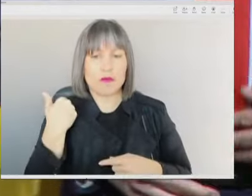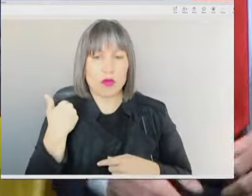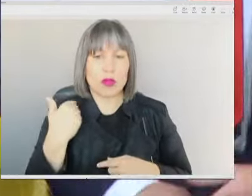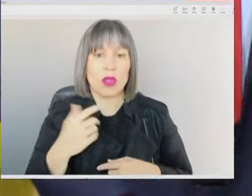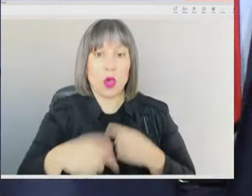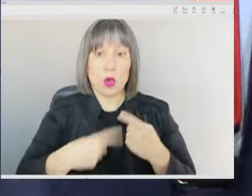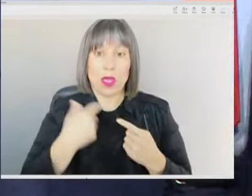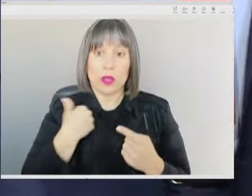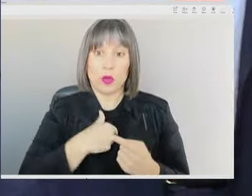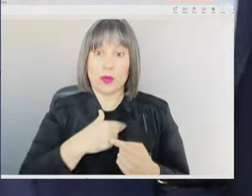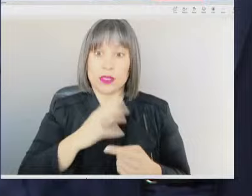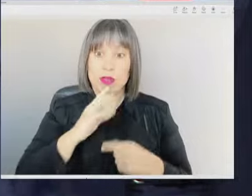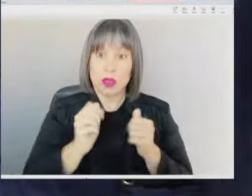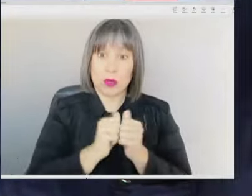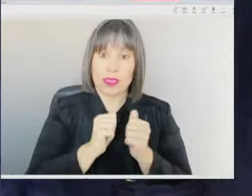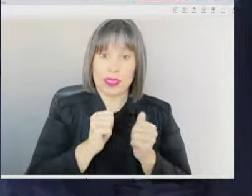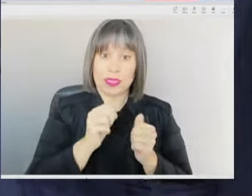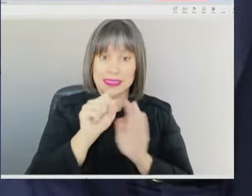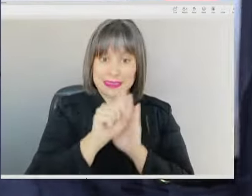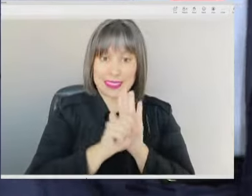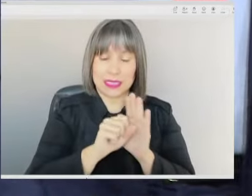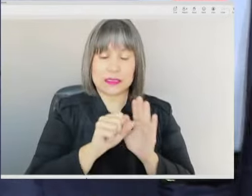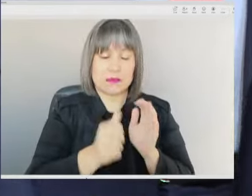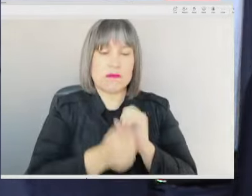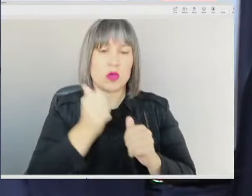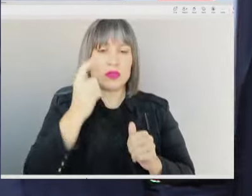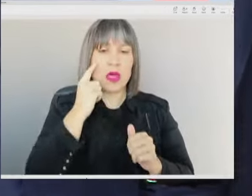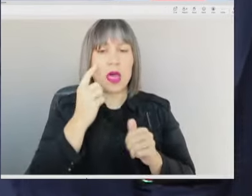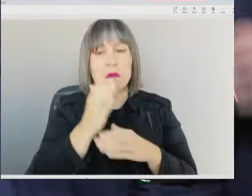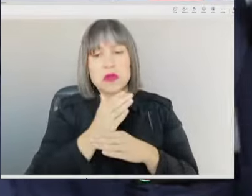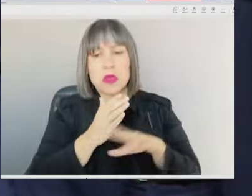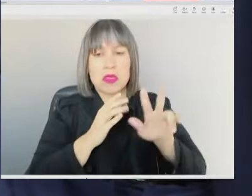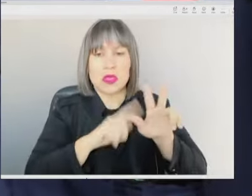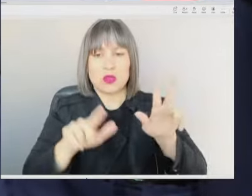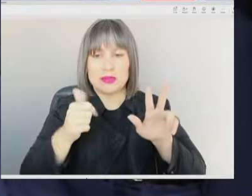the majority of them thought it was going to be between three and $10 million to implement this.